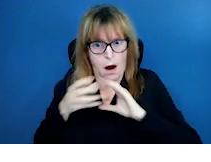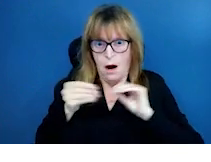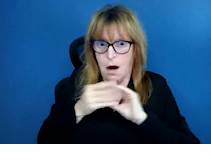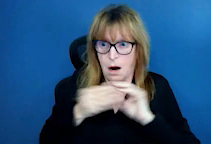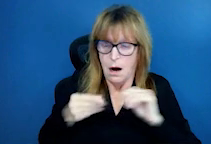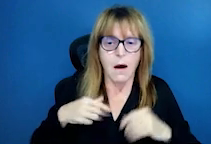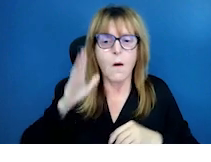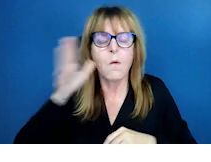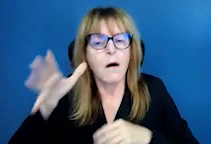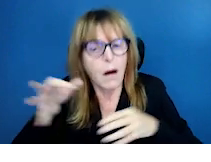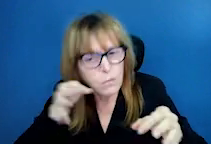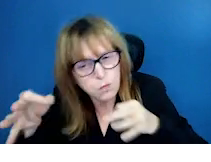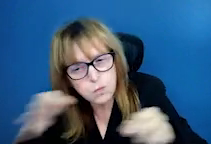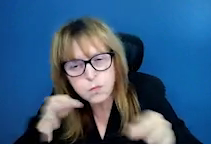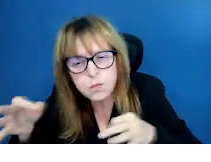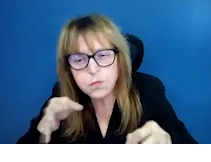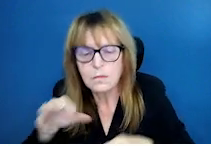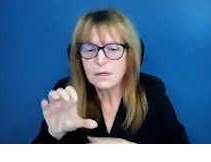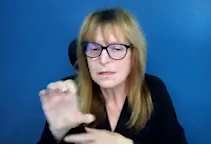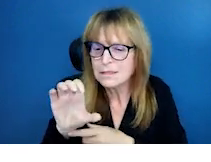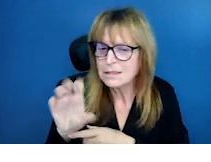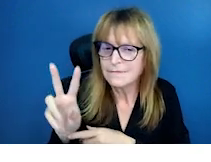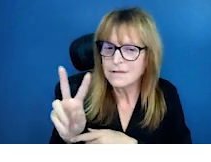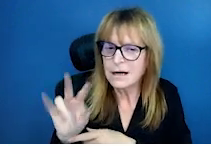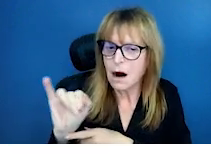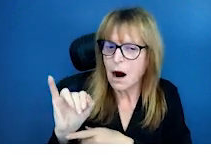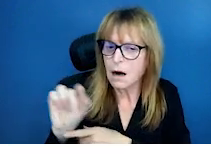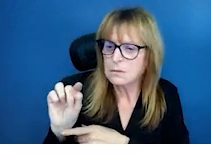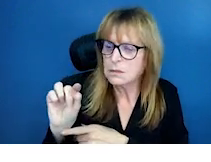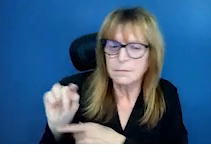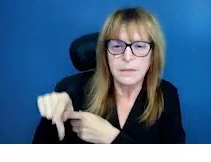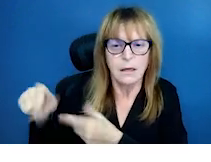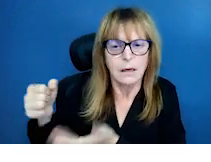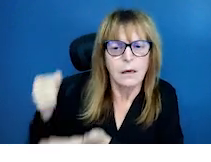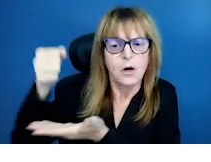We’ll review eligibility criteria so you can take steps to ensure your organization qualifies.